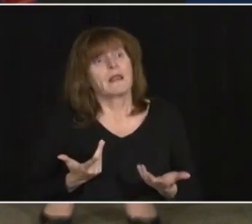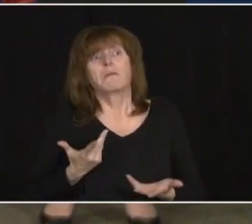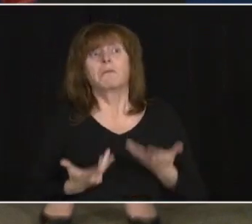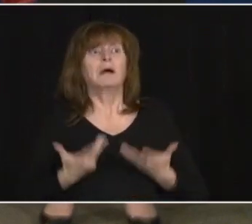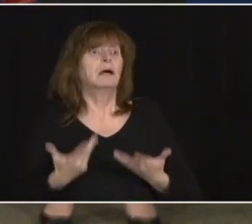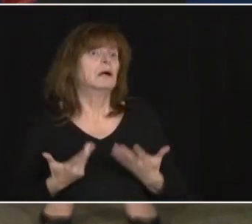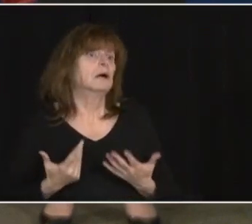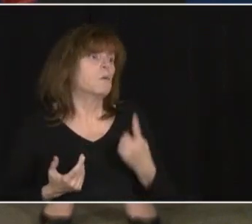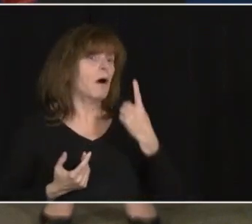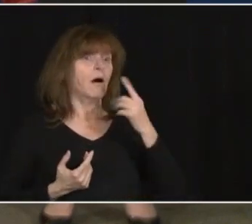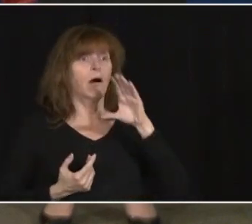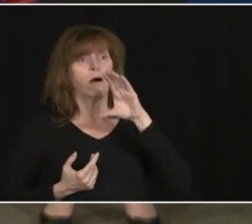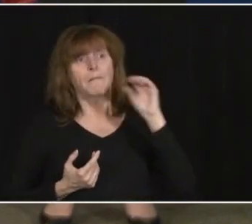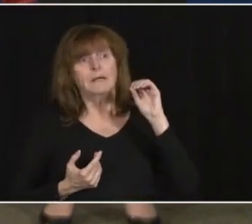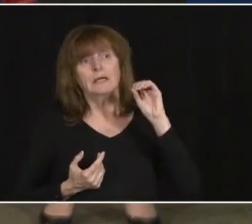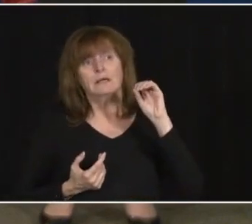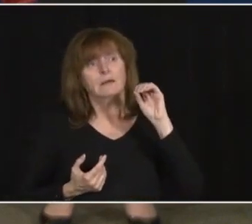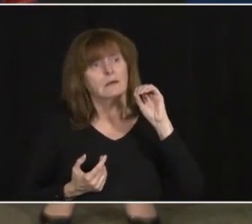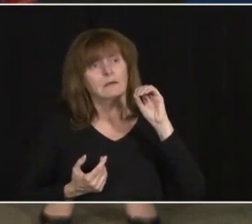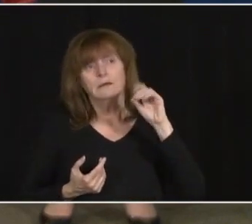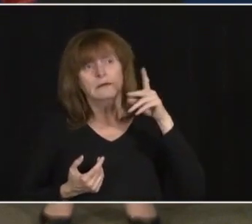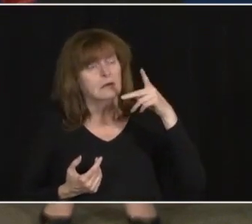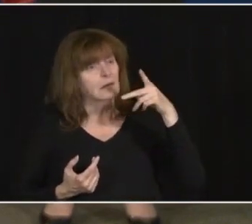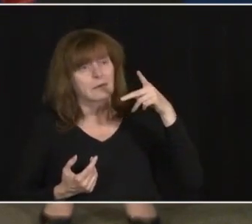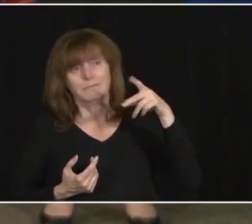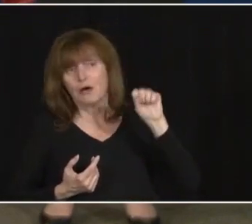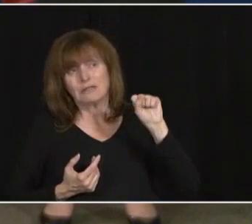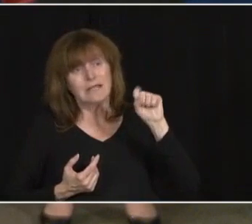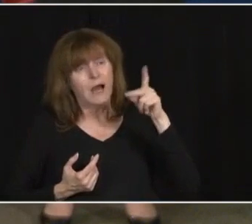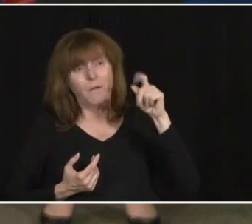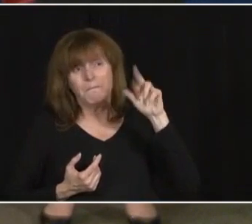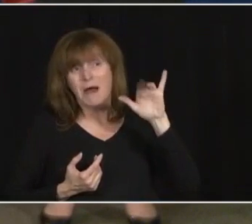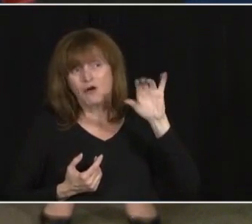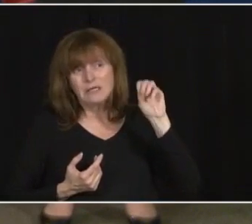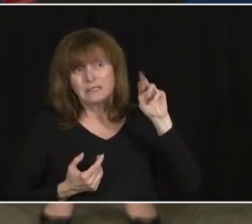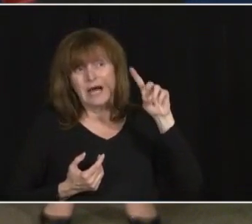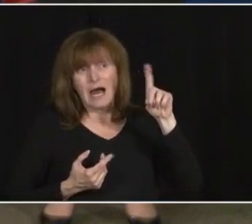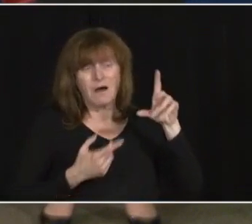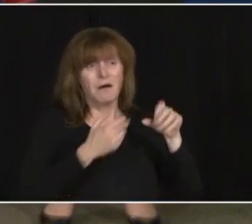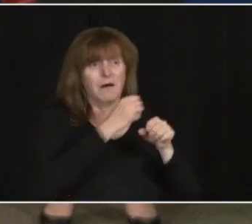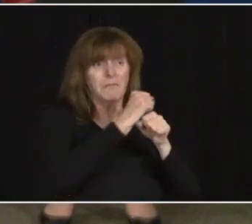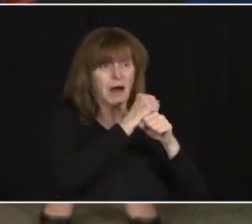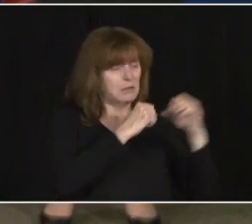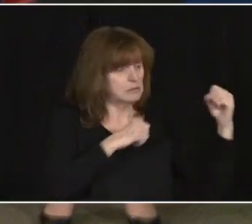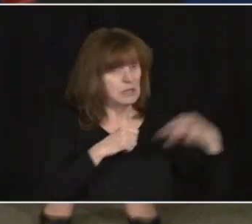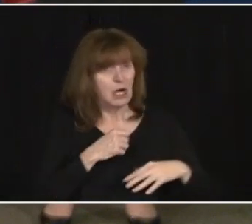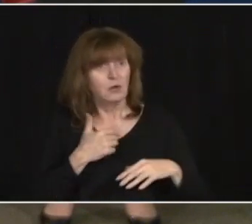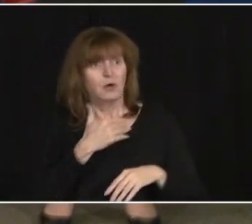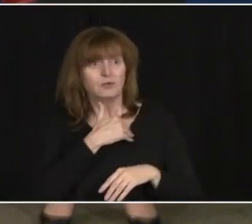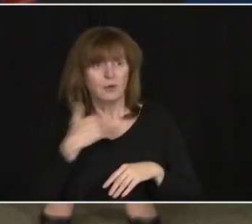consideration. As I said, Robert, it is very, very difficult